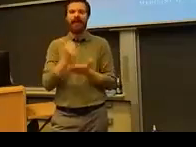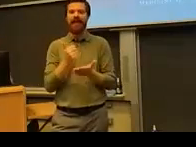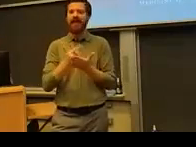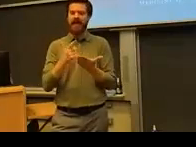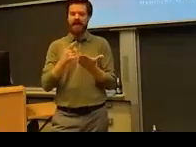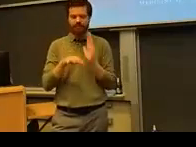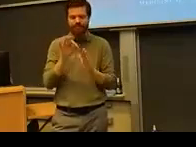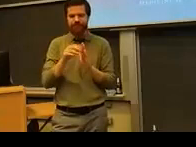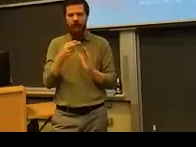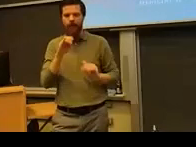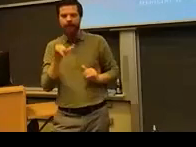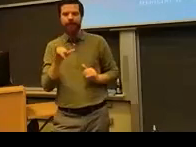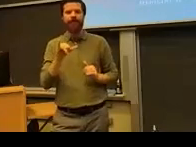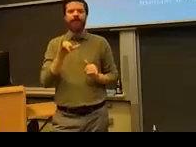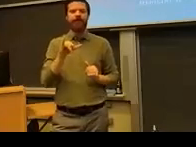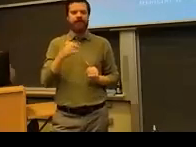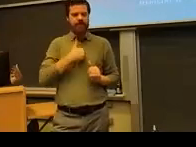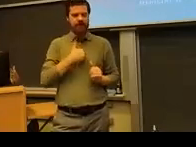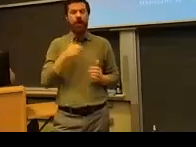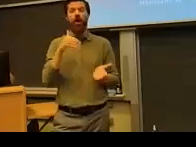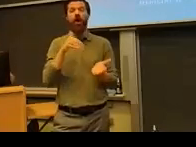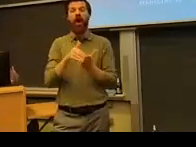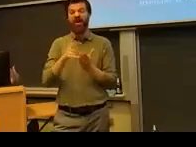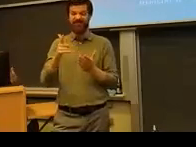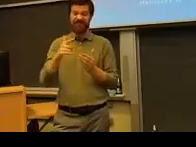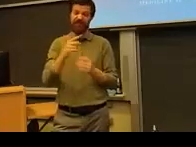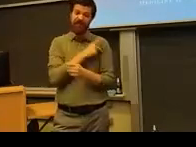their Hobbies activities a lot of these patients have been deep in their use for many many years